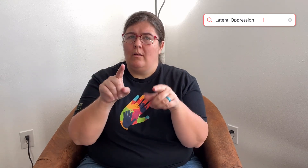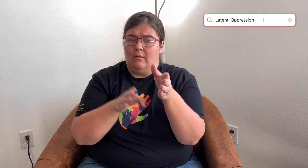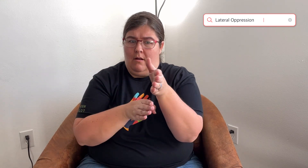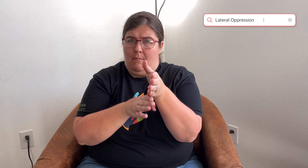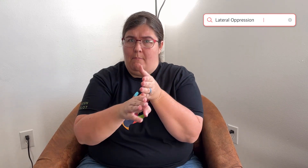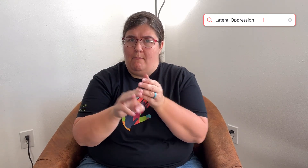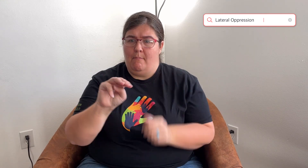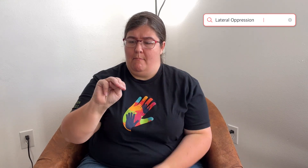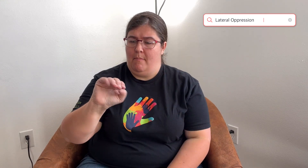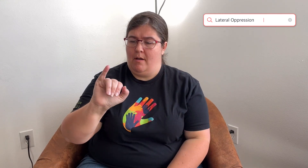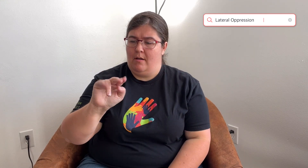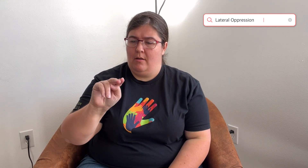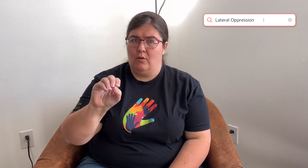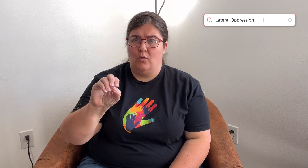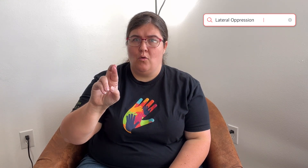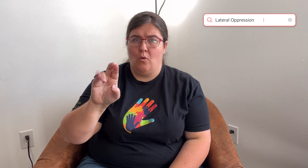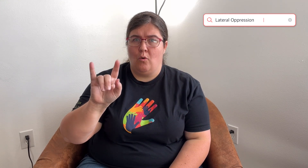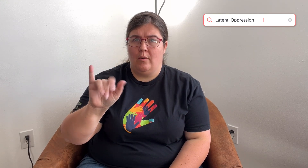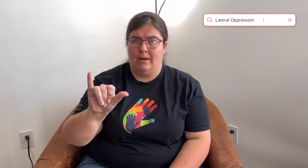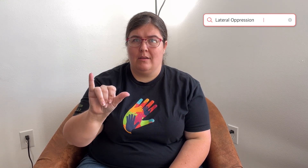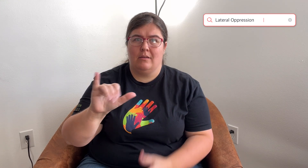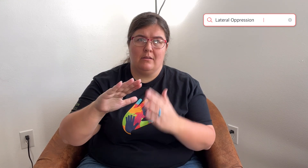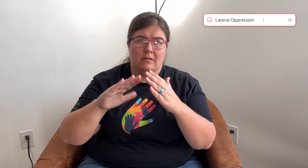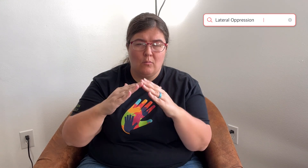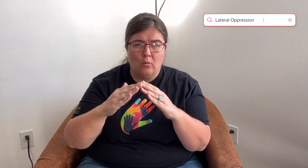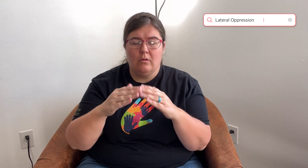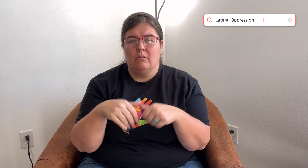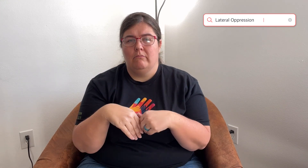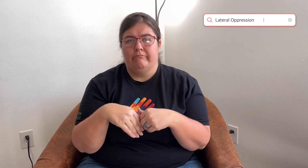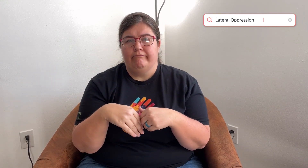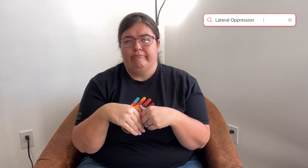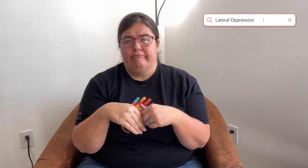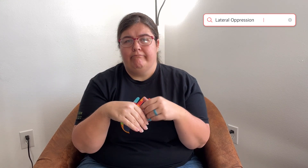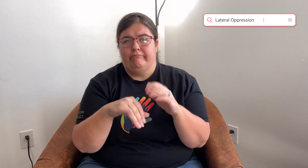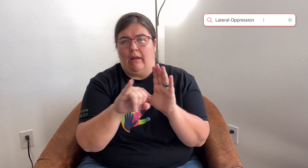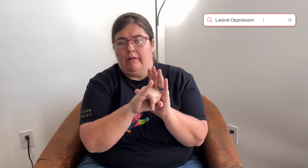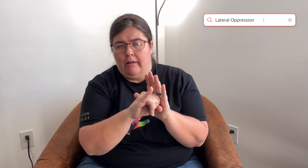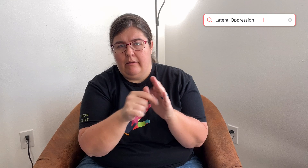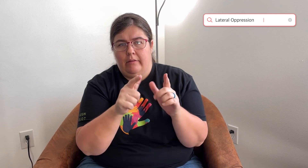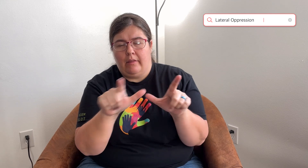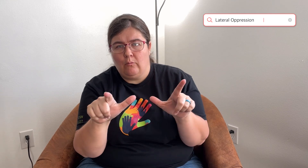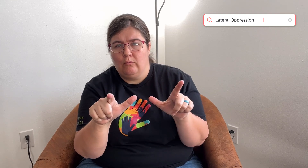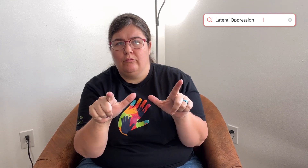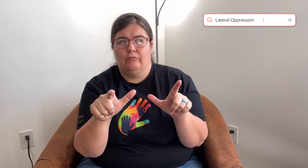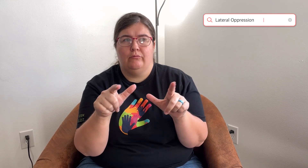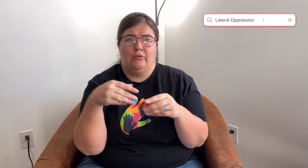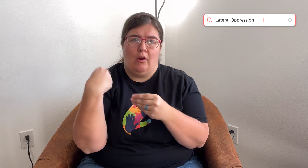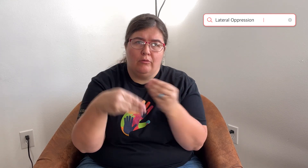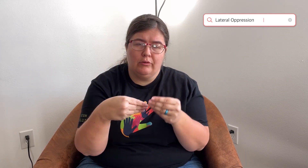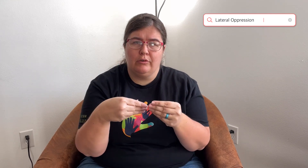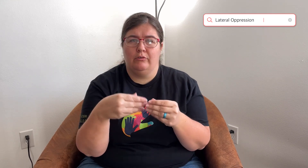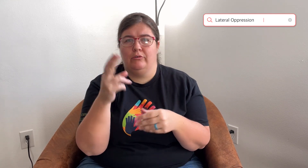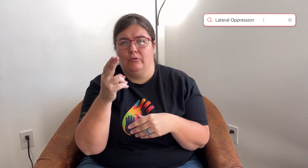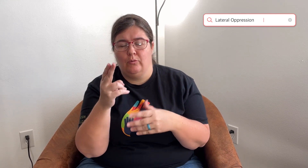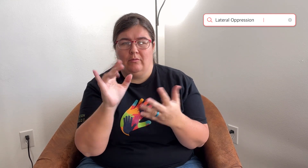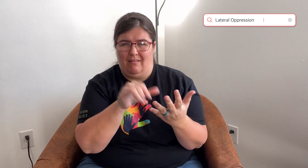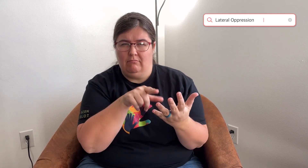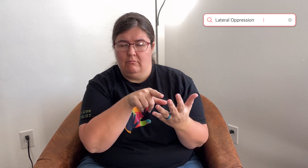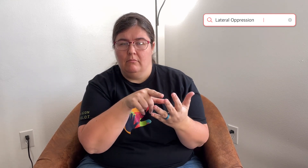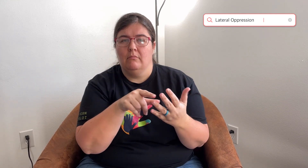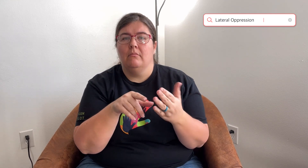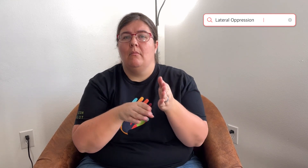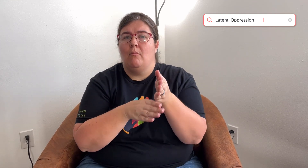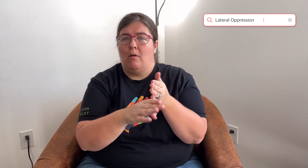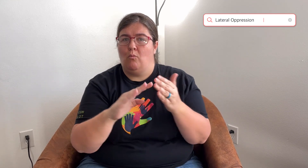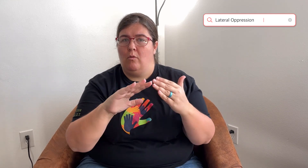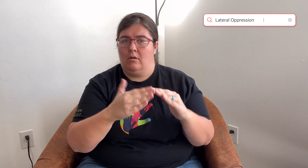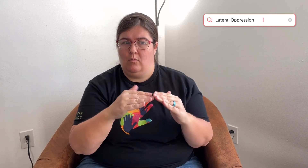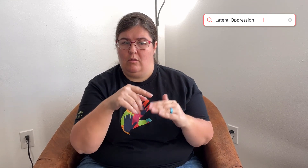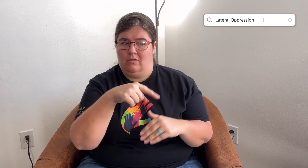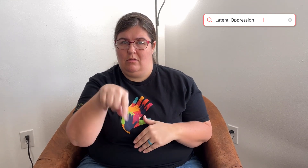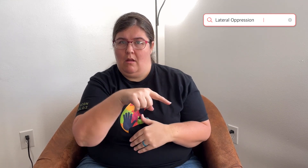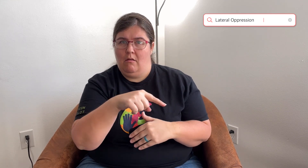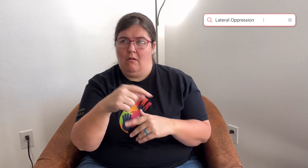is when a minority community with its identity, language, heritage and history, when a minority